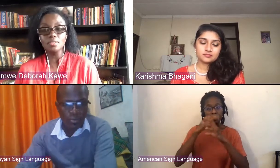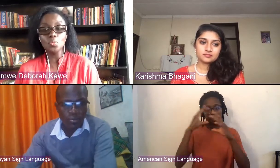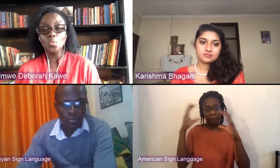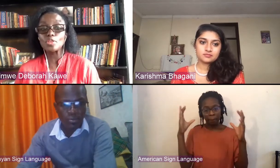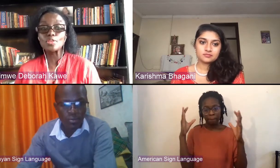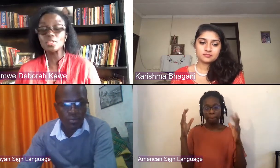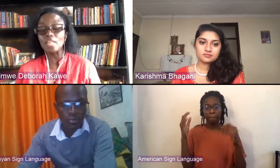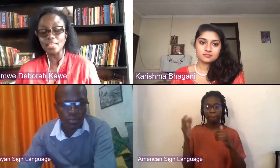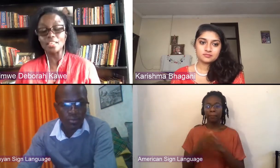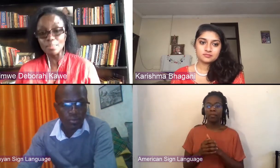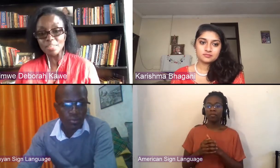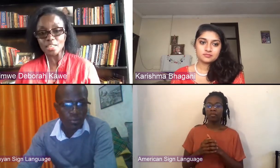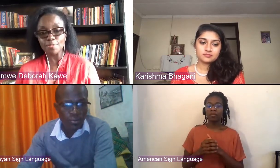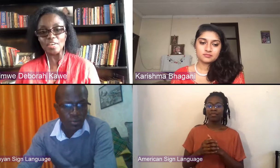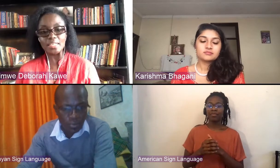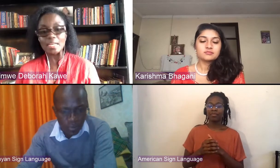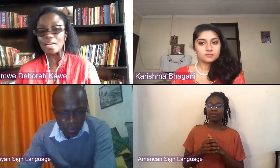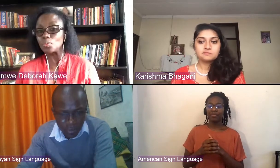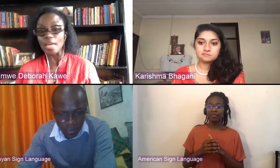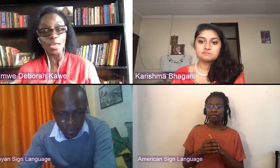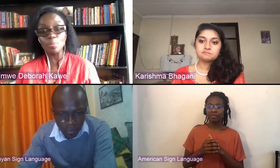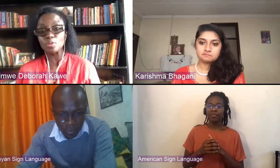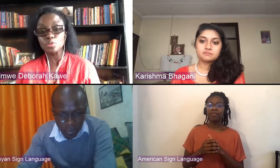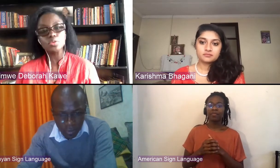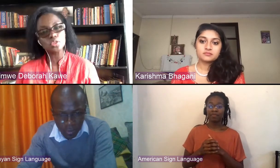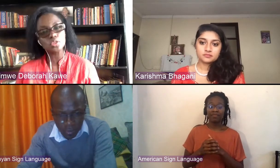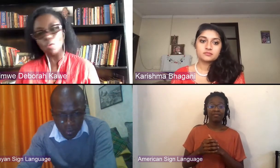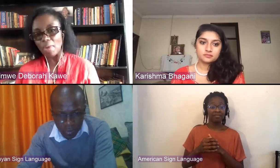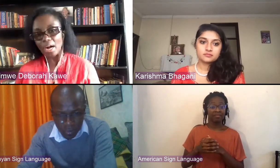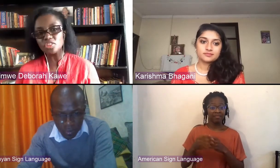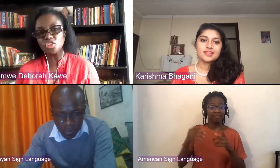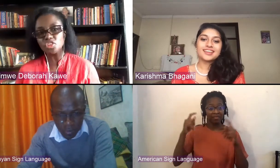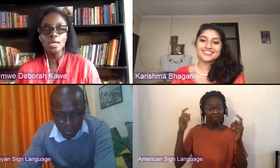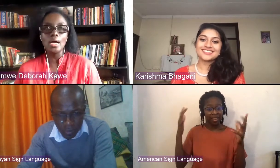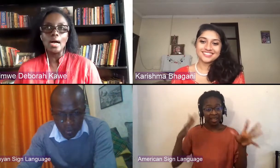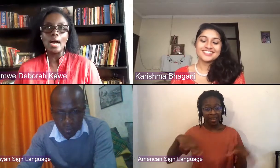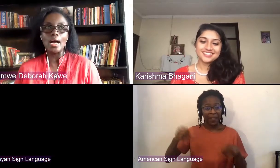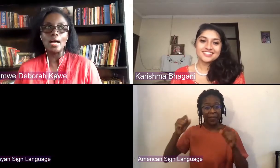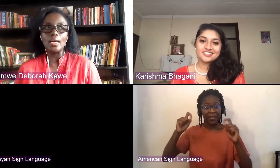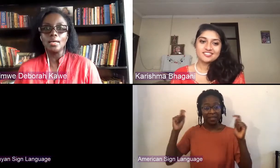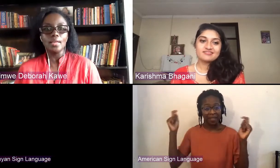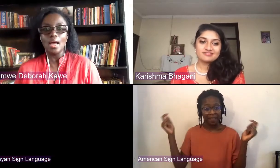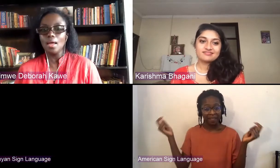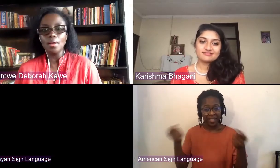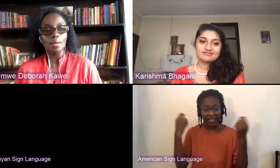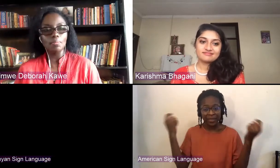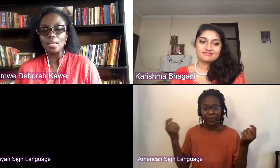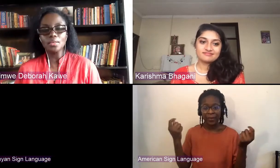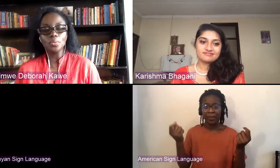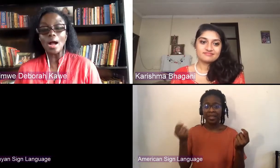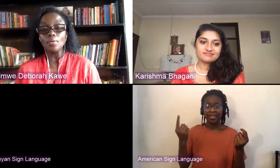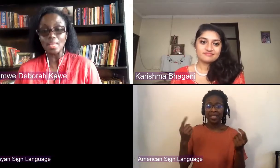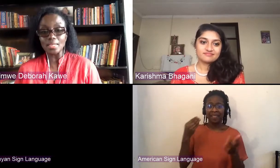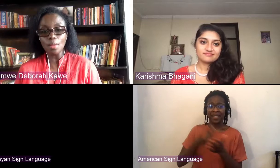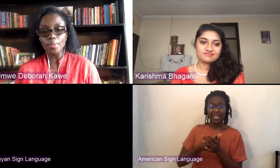with like limited funding and we are able to do so much and I'm like, wow, that happened.